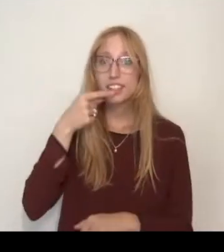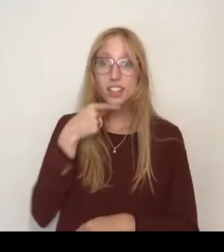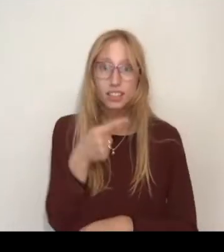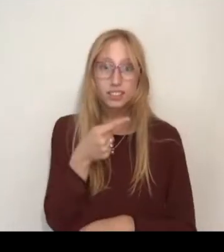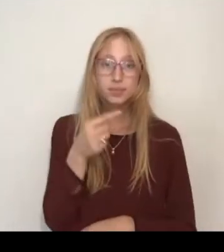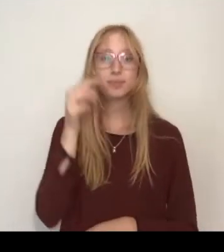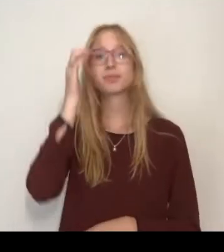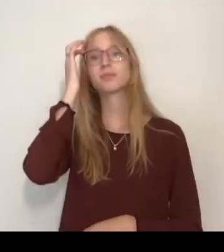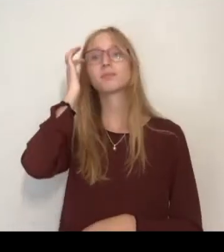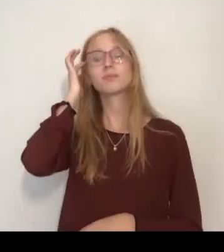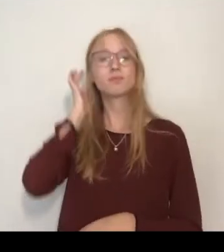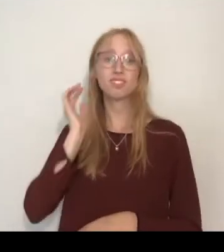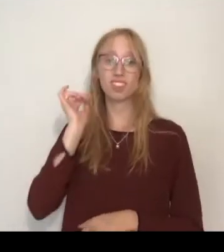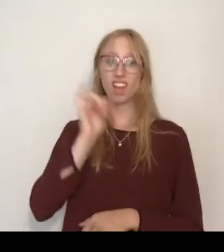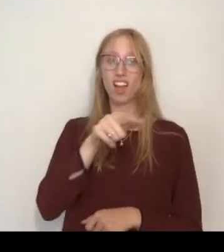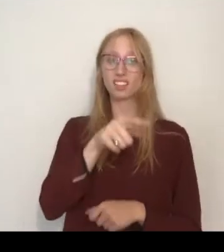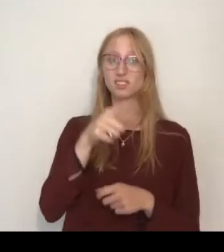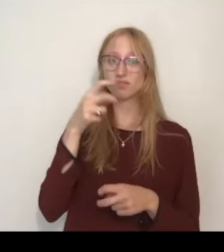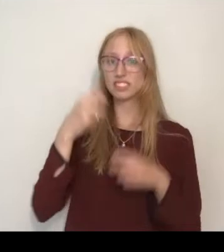an unintended pregnancy compared to hearing people.